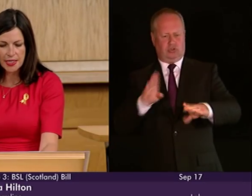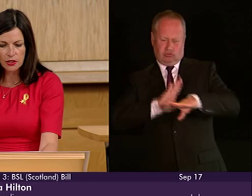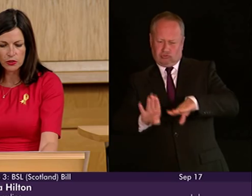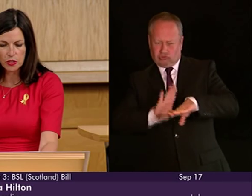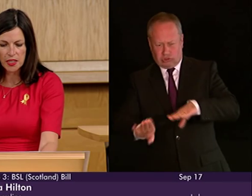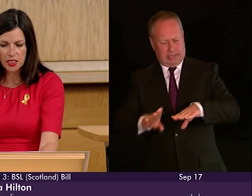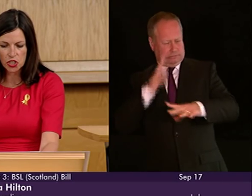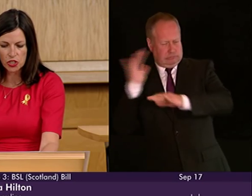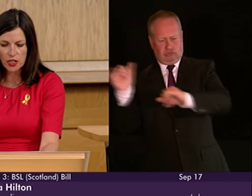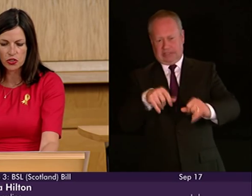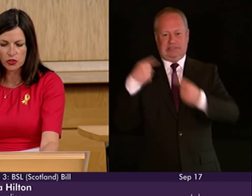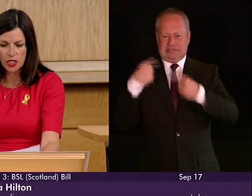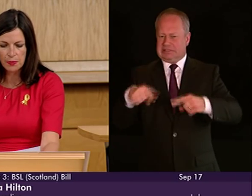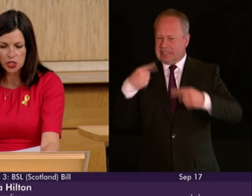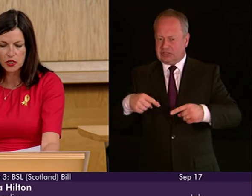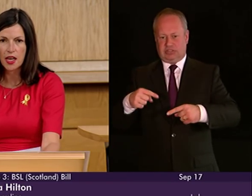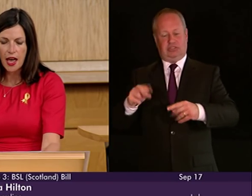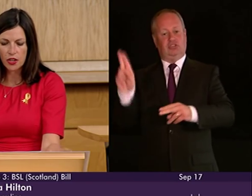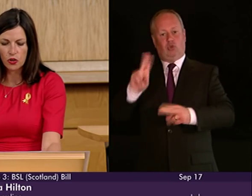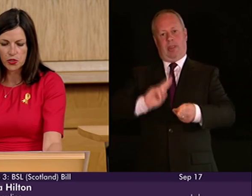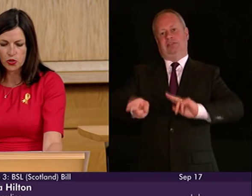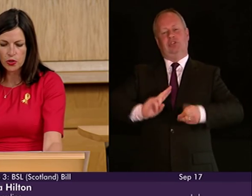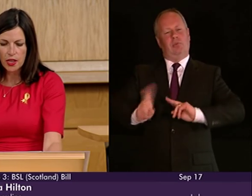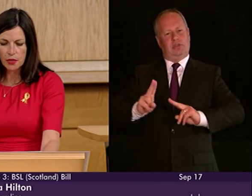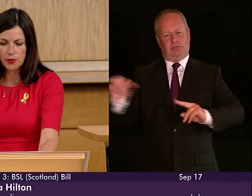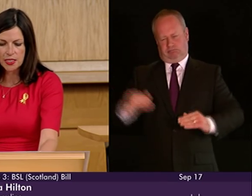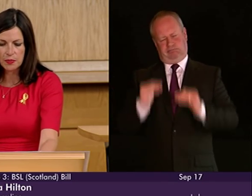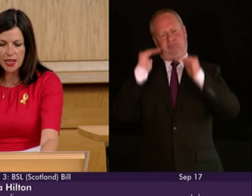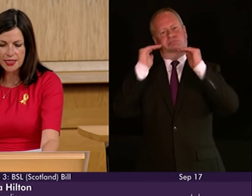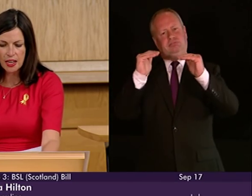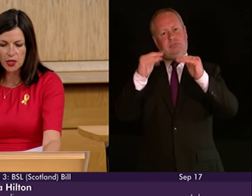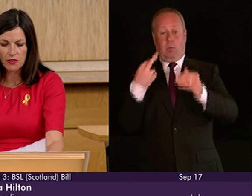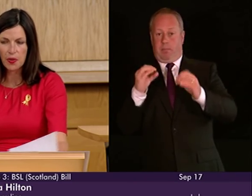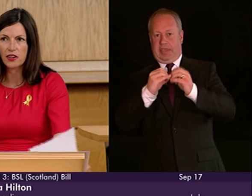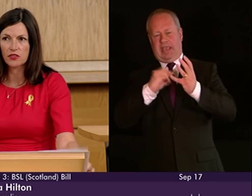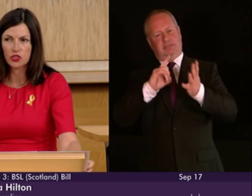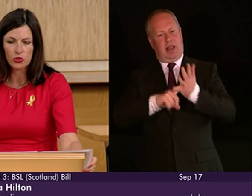BSL use by teachers and school interpreters. I hope too that BSL will become part of the